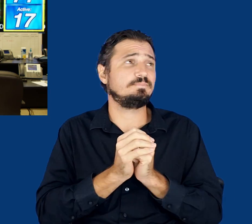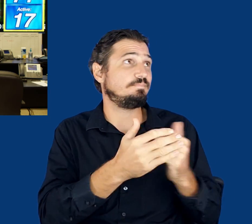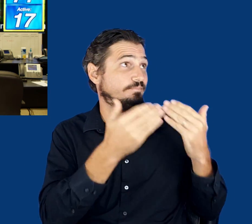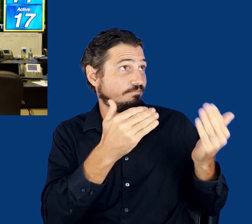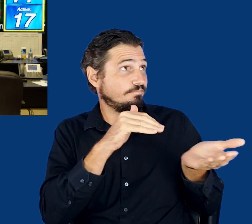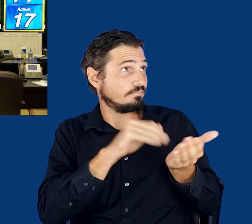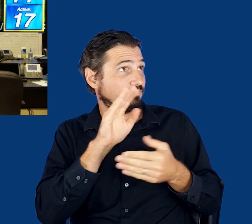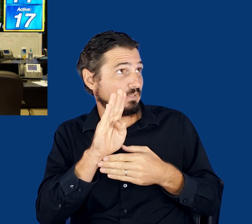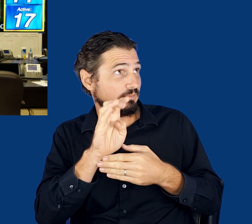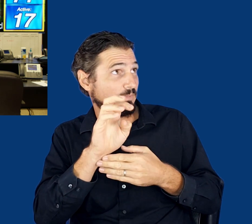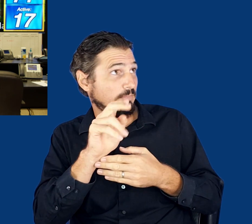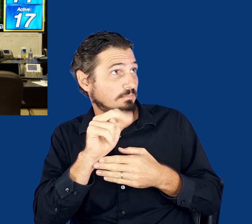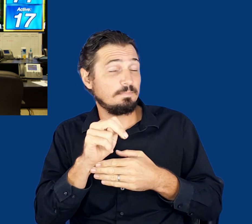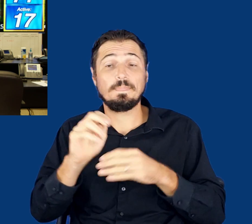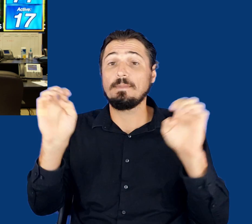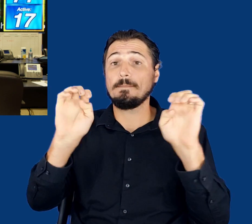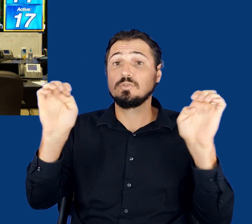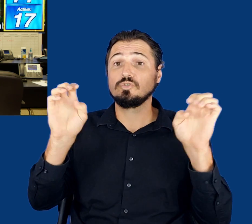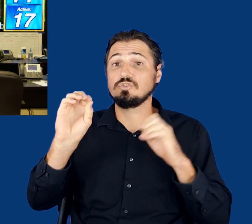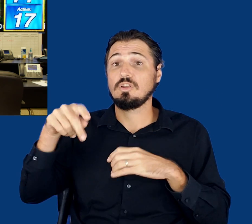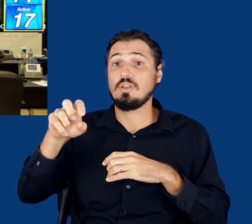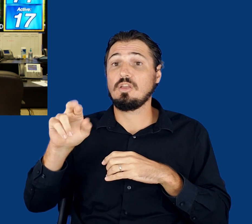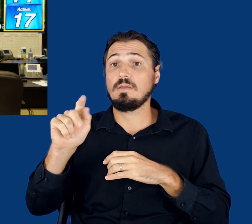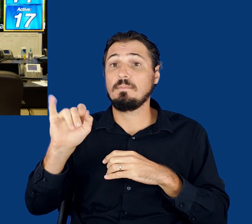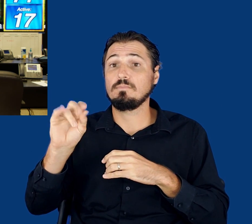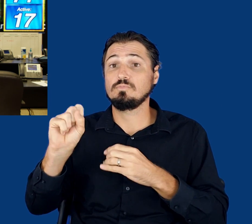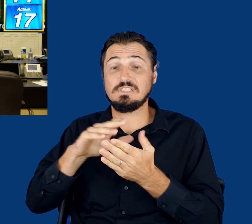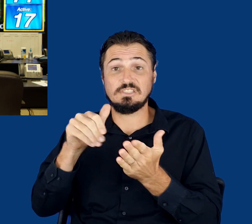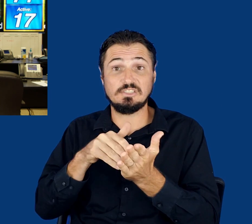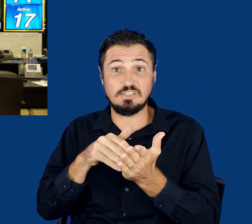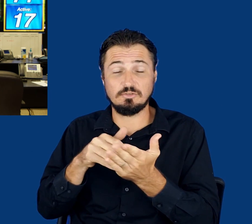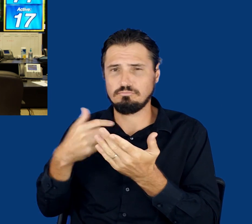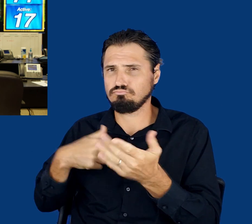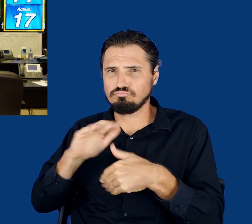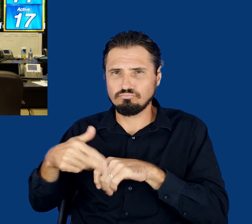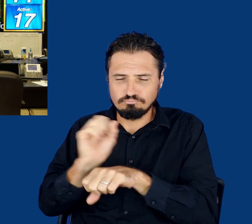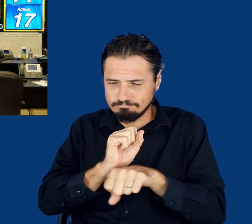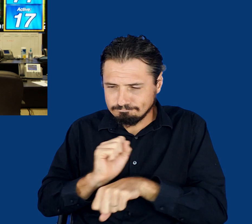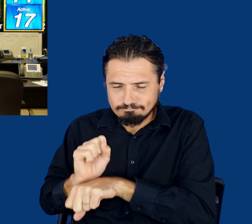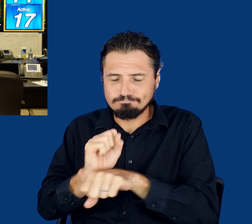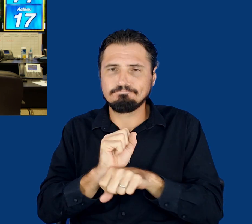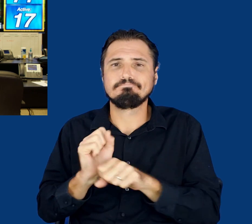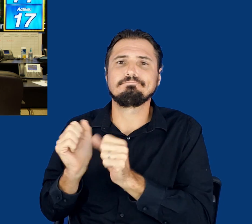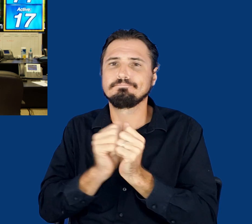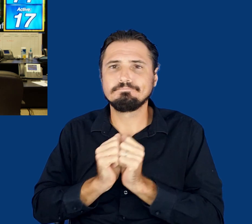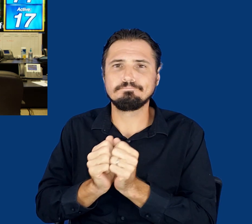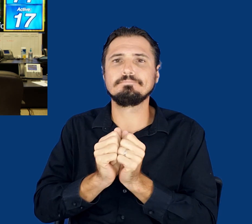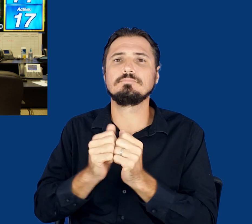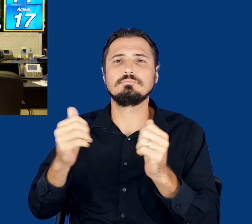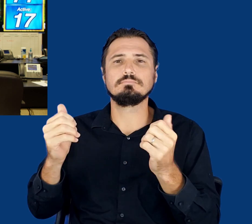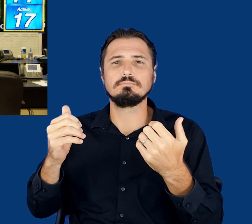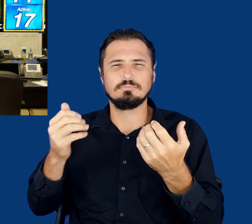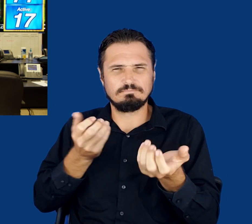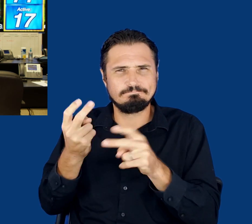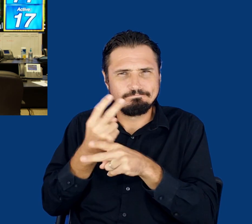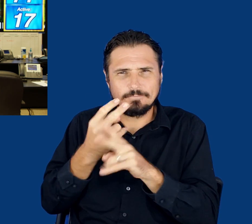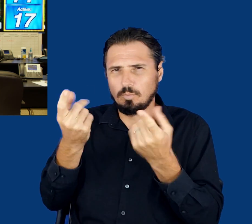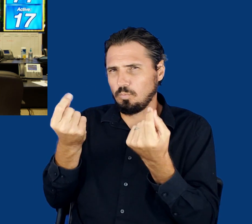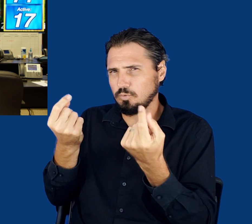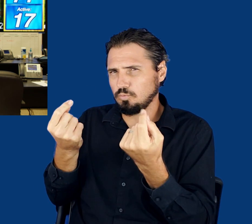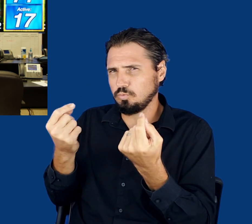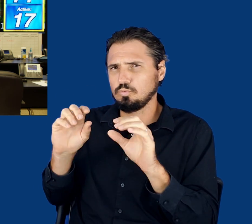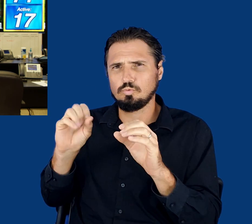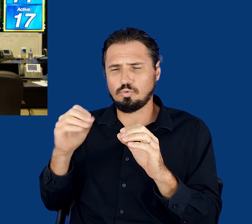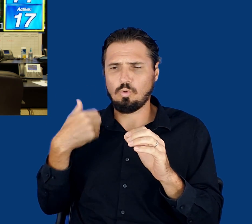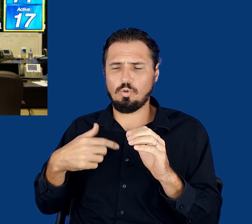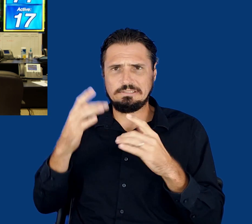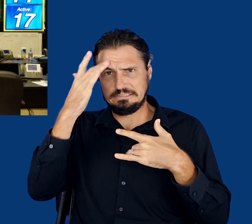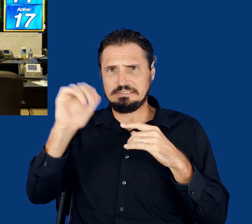At the Emergency Operations Center, our team is working on adjustments to our COVID-19 response, to help us bring this new outbreak back into control. We will provide updates to the